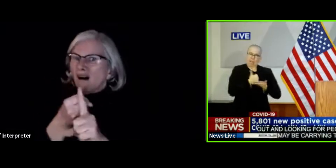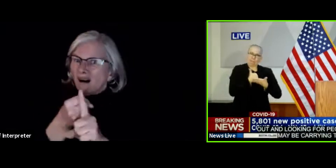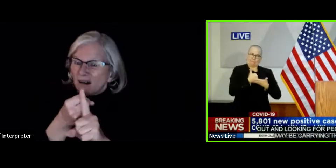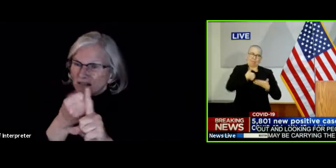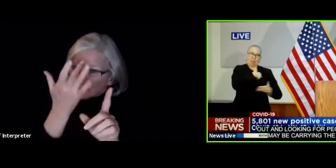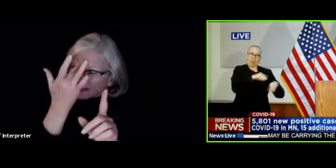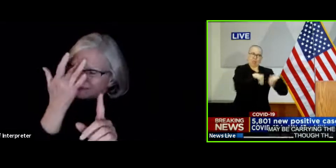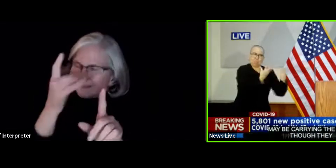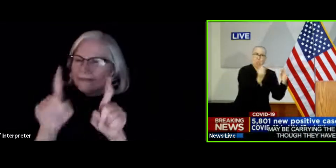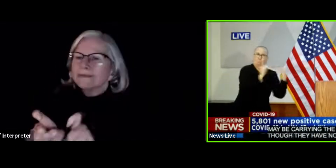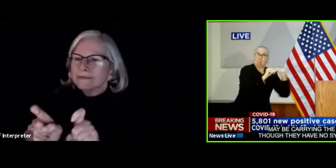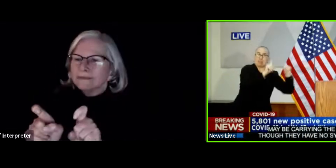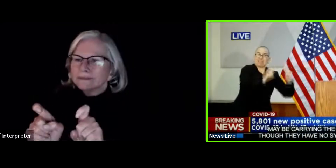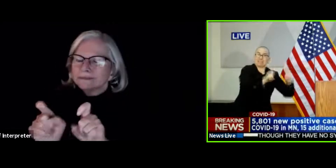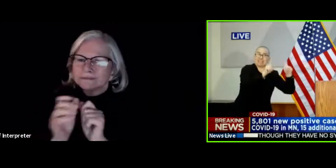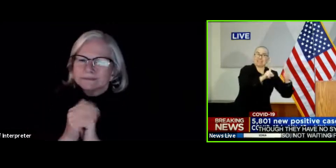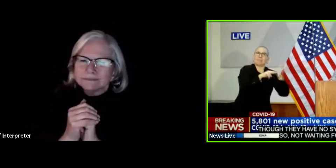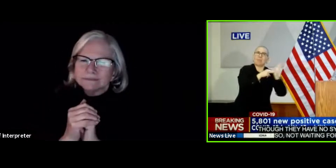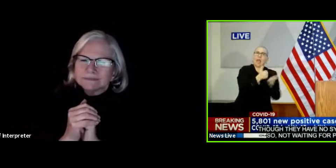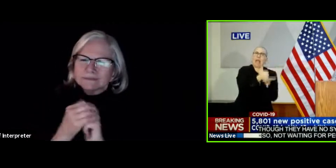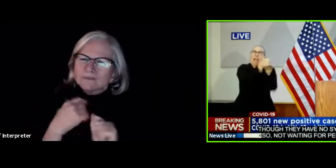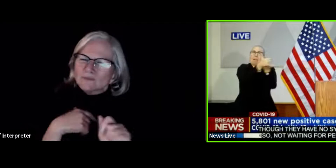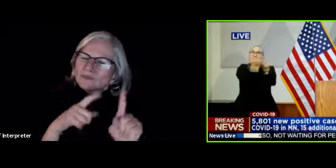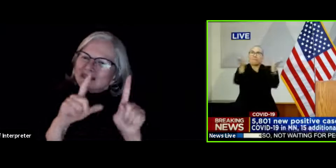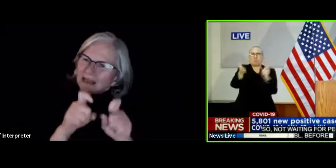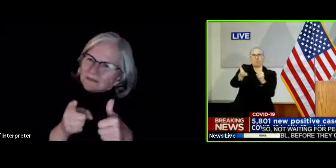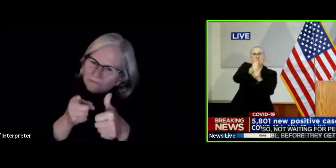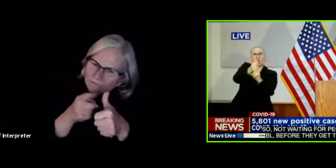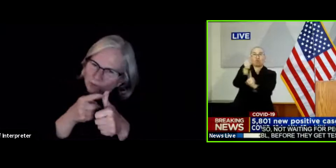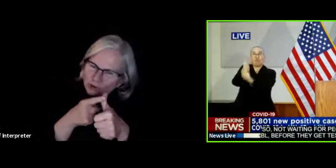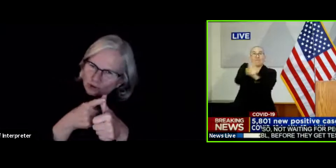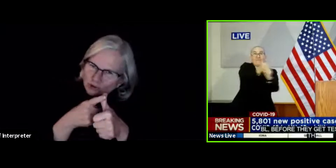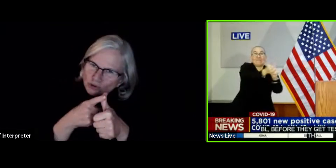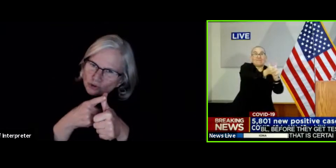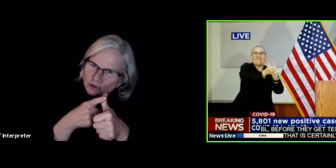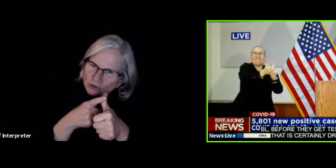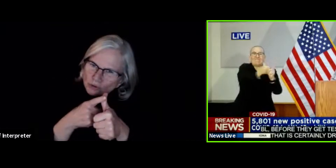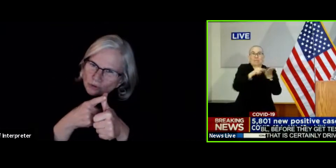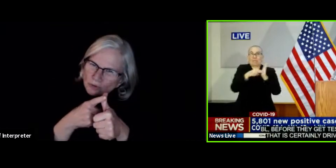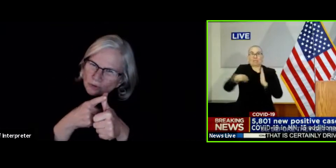BUT IF THAT'S ALL WE WERE SAYING WAS MORE ASYMPTOMATIC CASES BECAUSE OF TESTING, WE